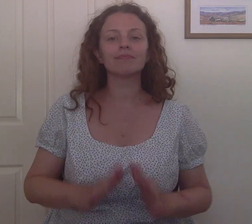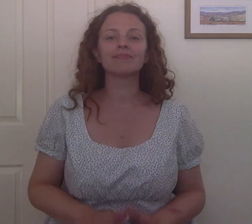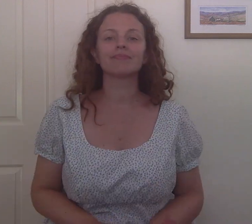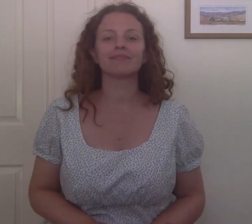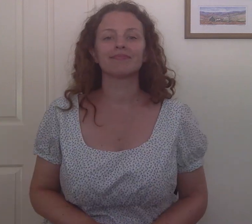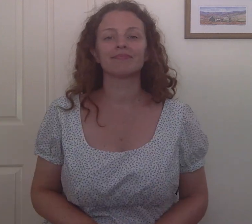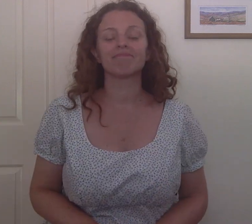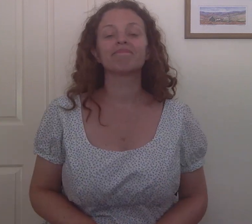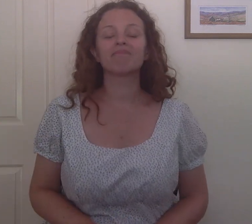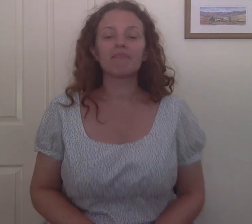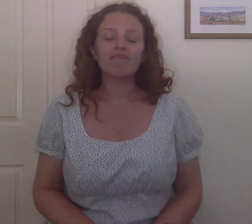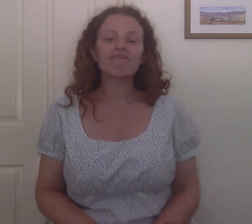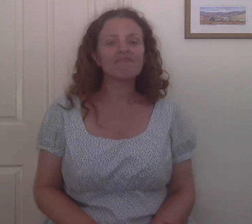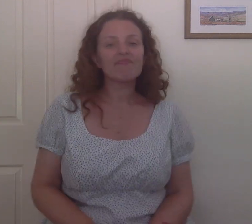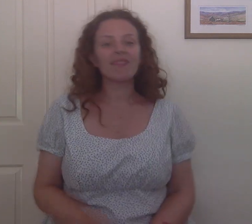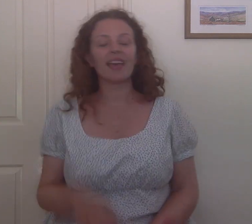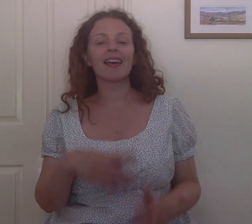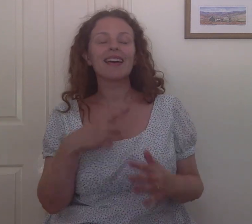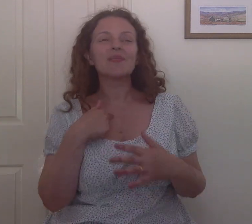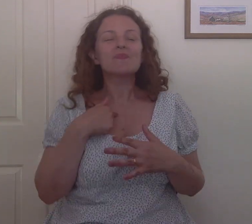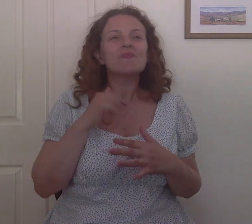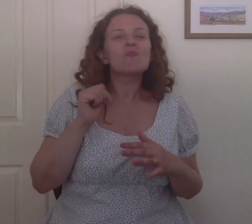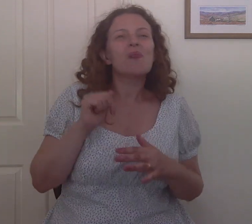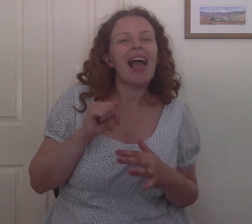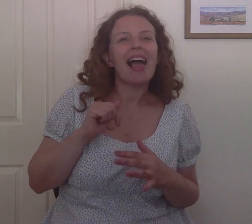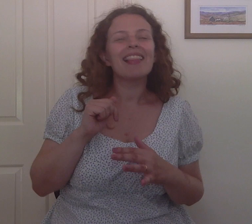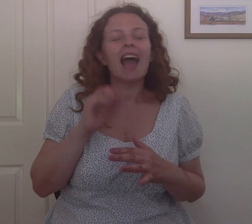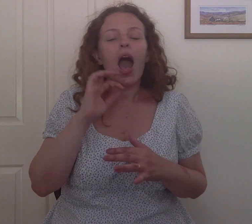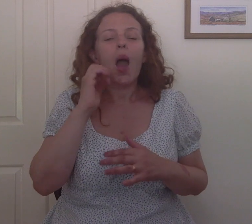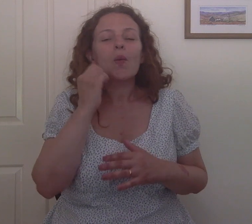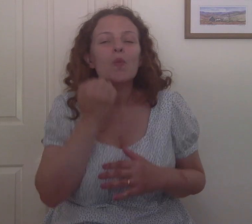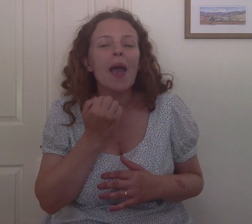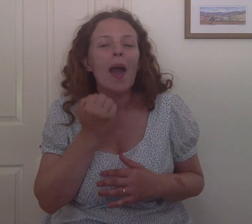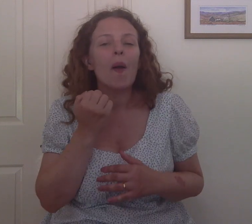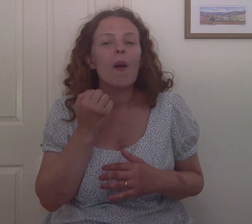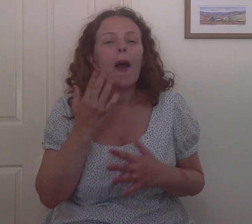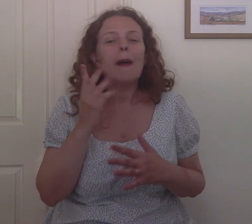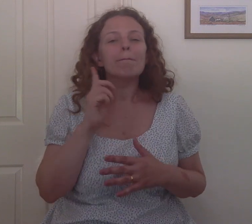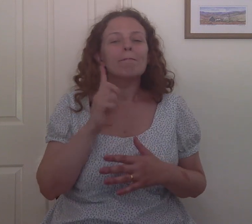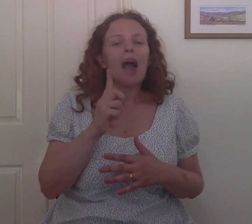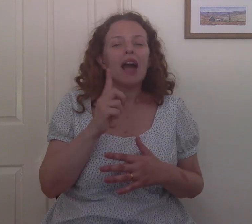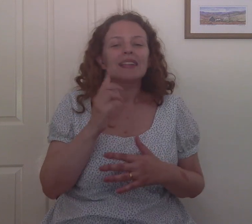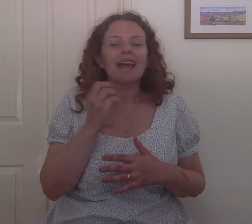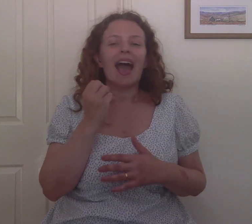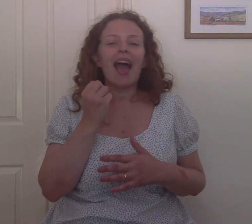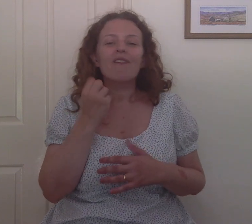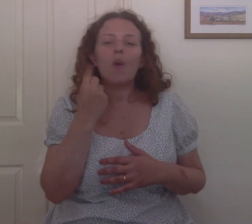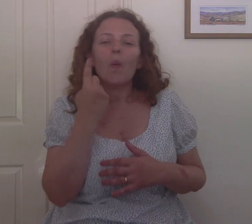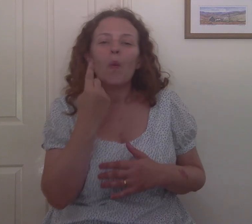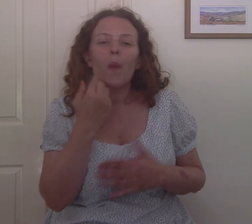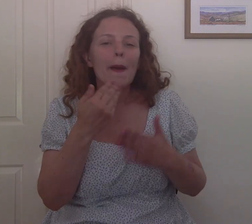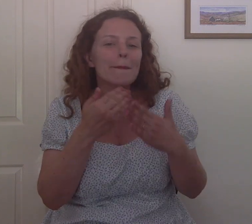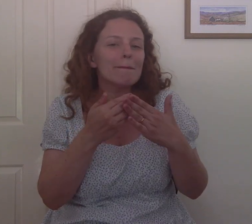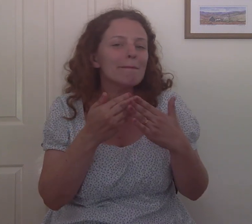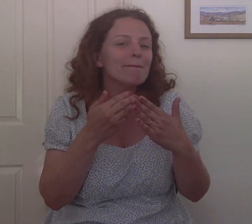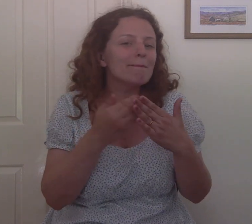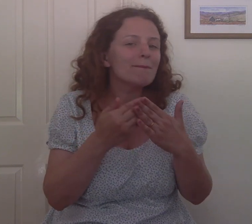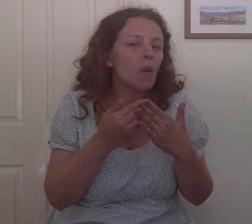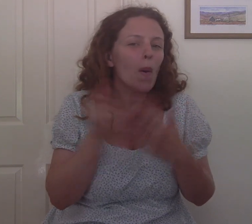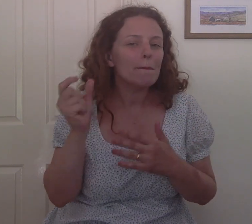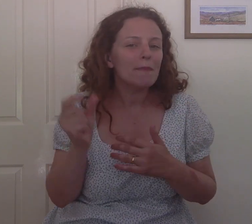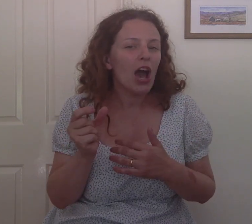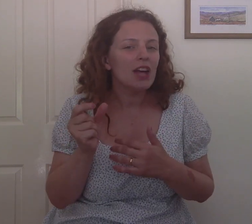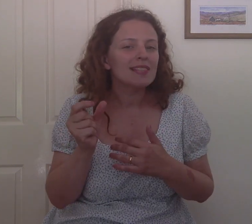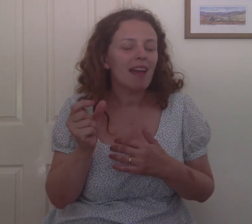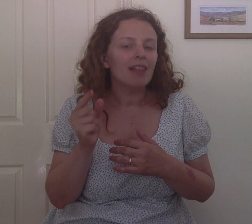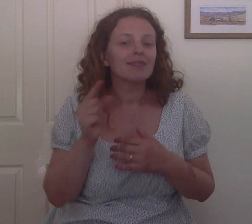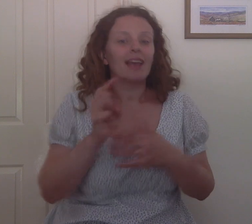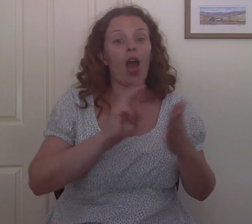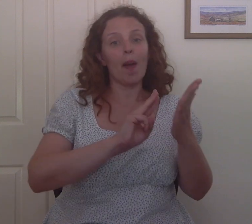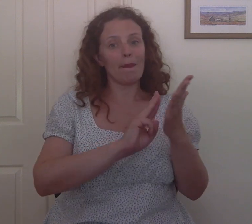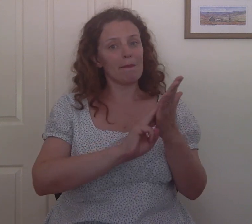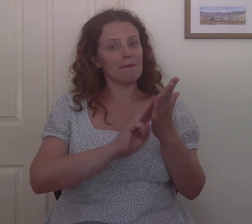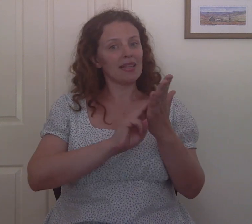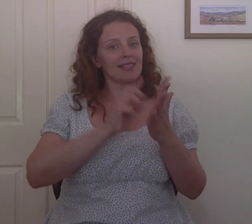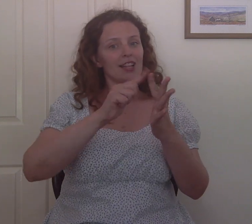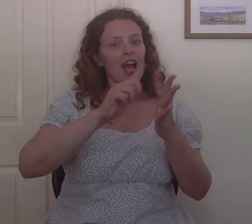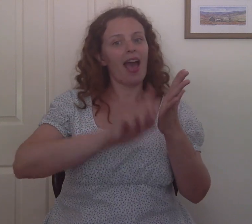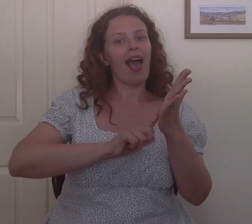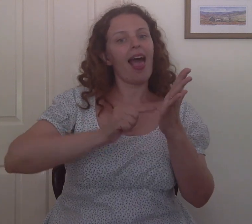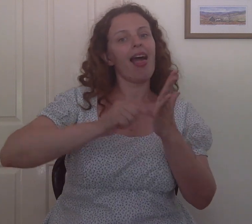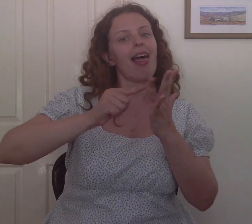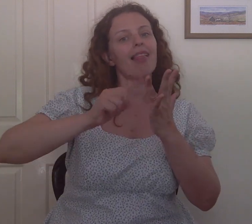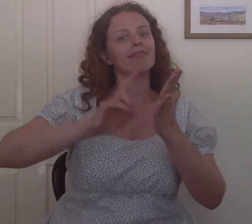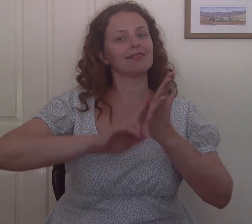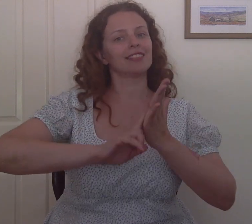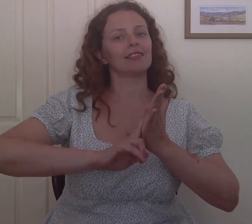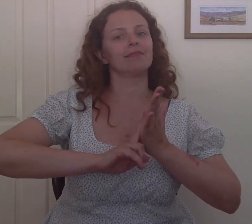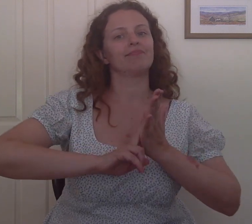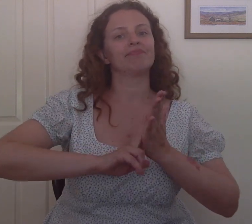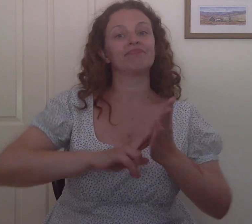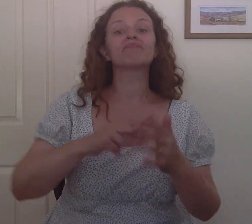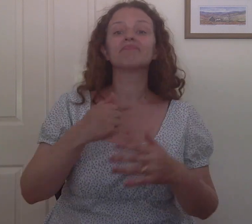Well, I will, I have one more person in mind, Mr Elton